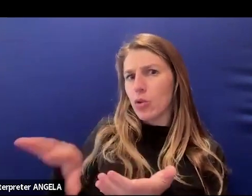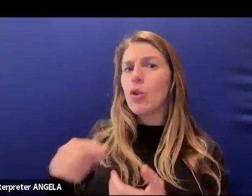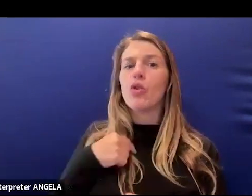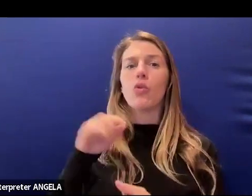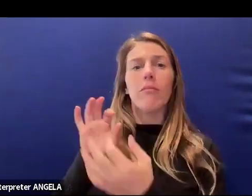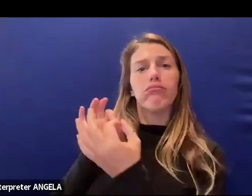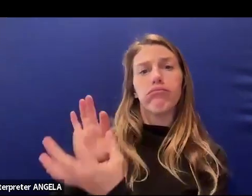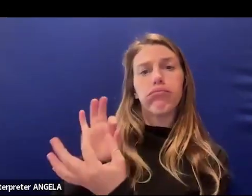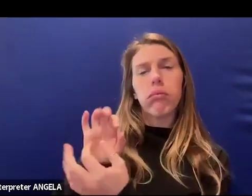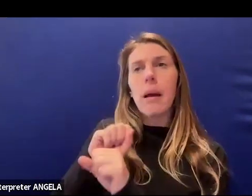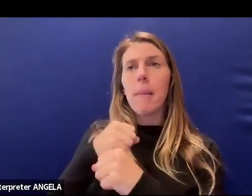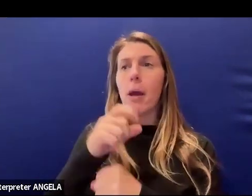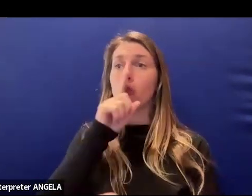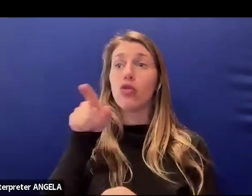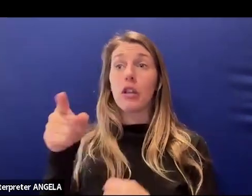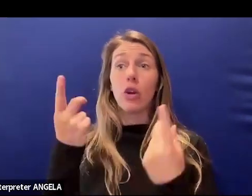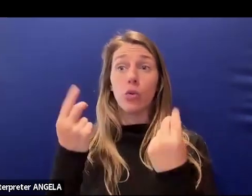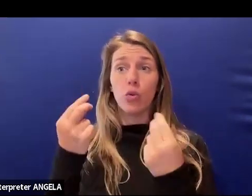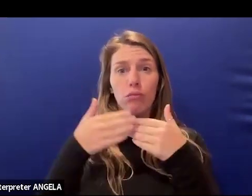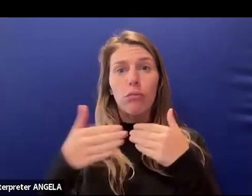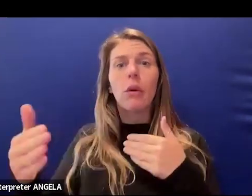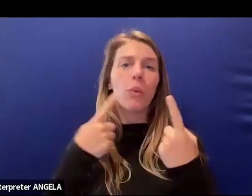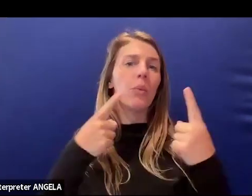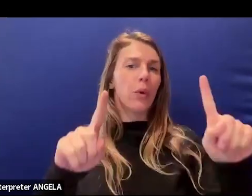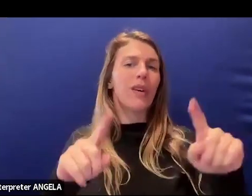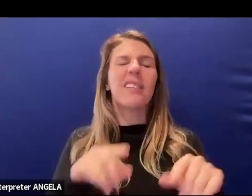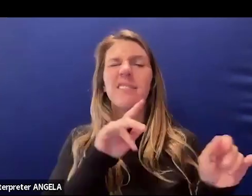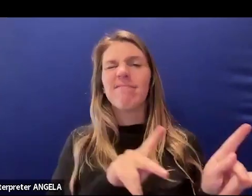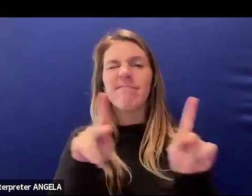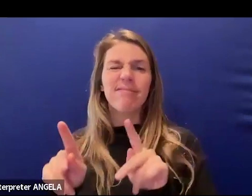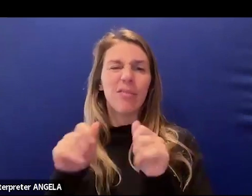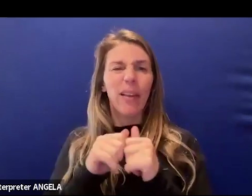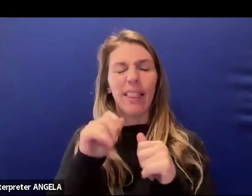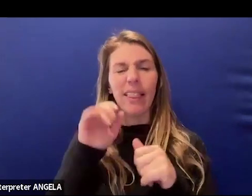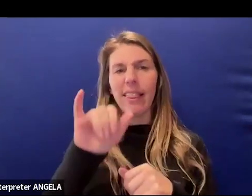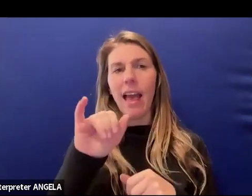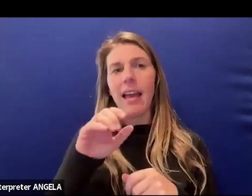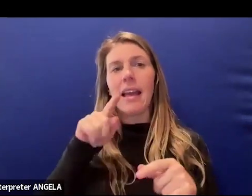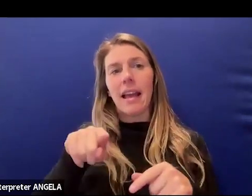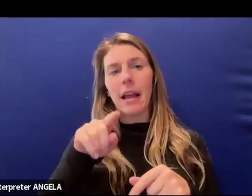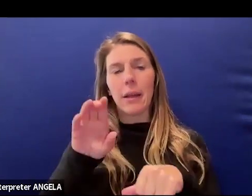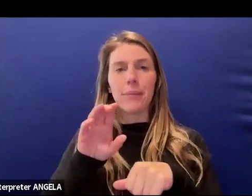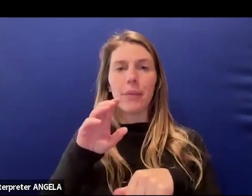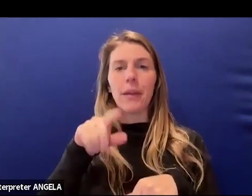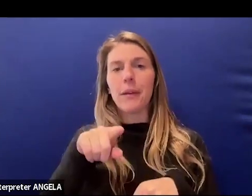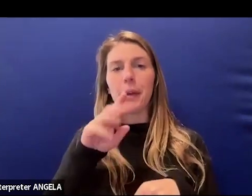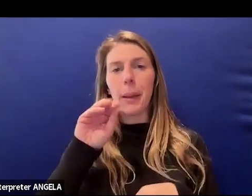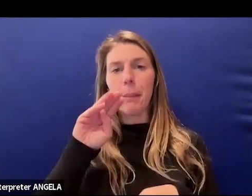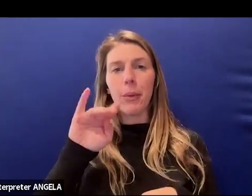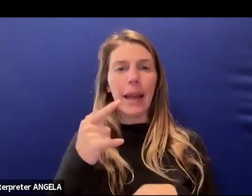Help give them that feedback to make sure that what they're doing is working. Similarly, we work with computing organizations who might say, "We're trying to work